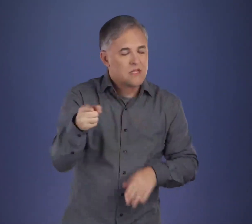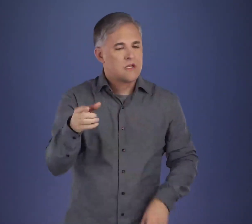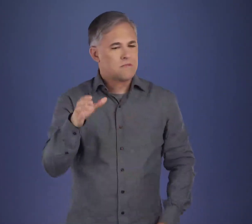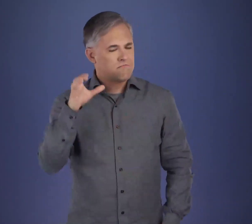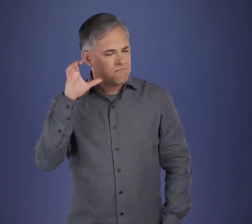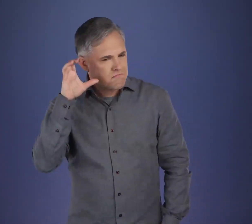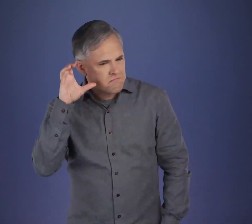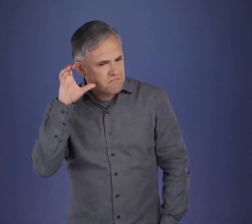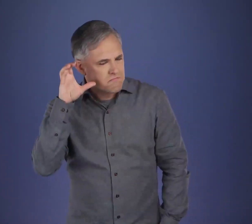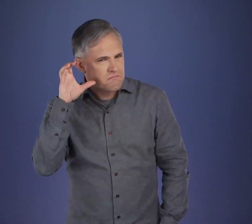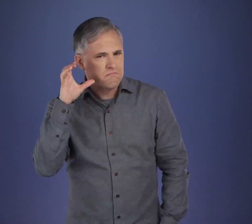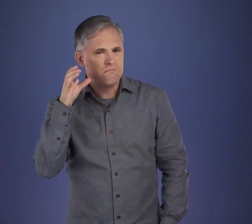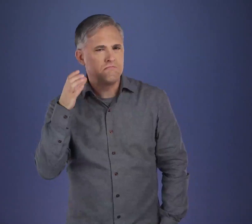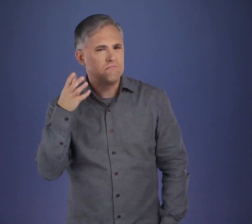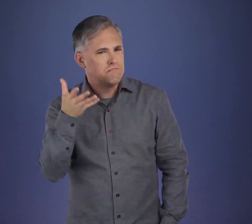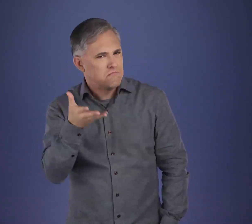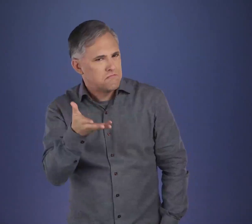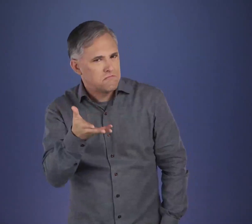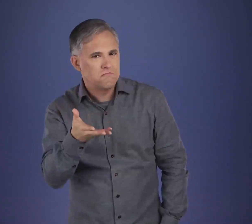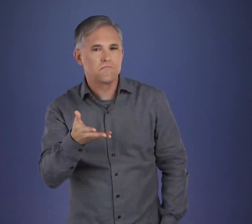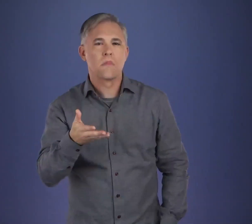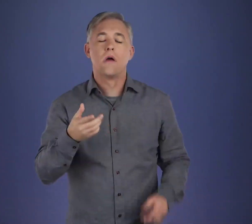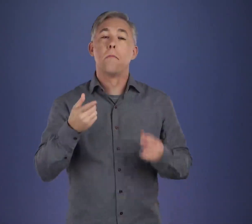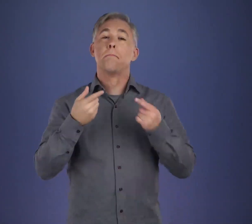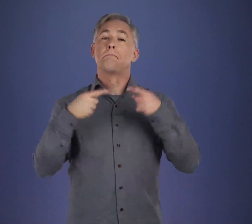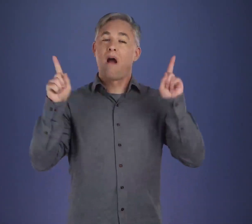he began to listen while I tried to show him